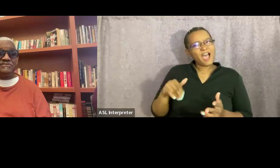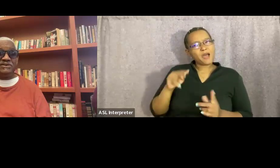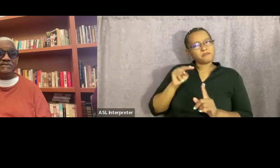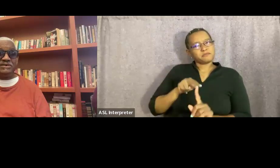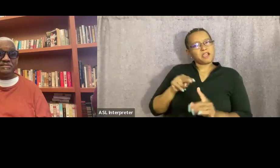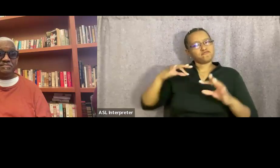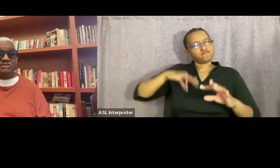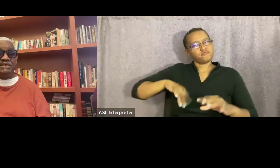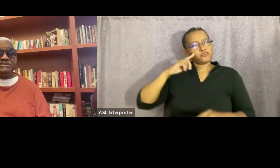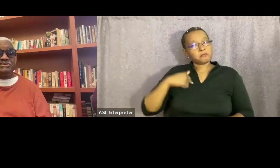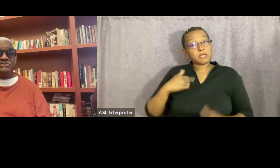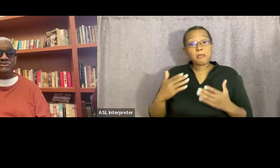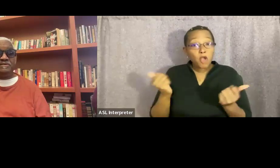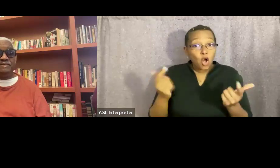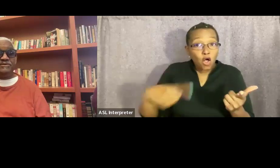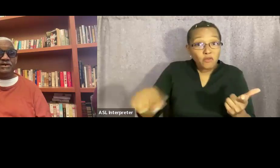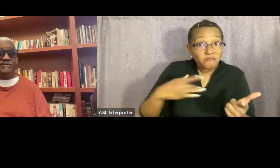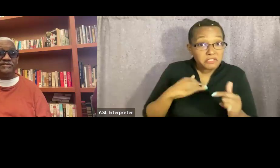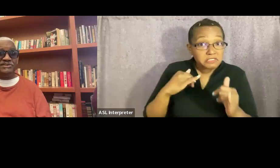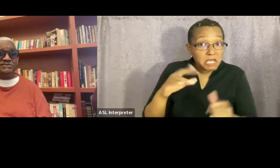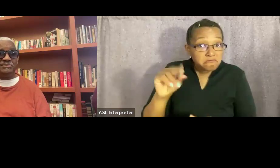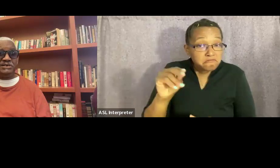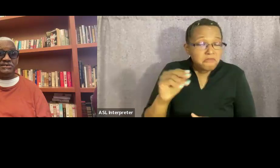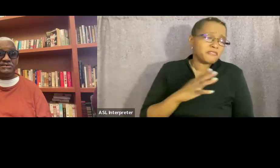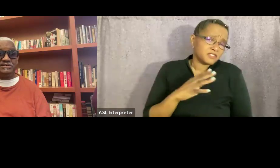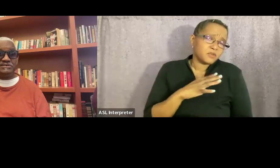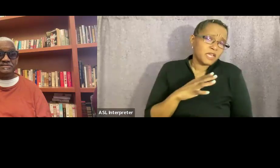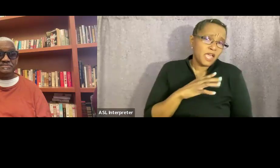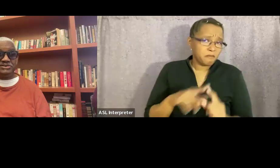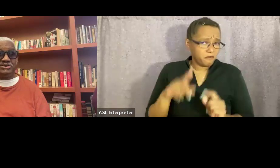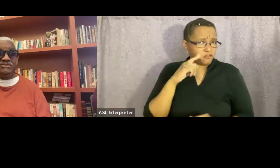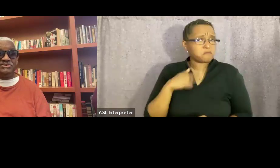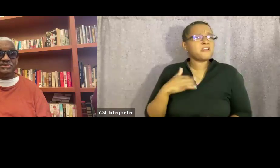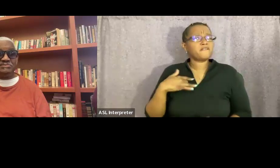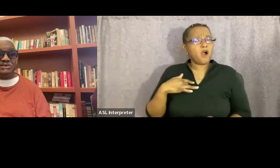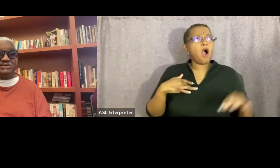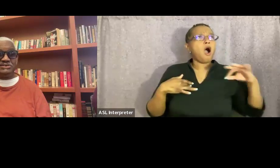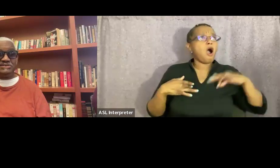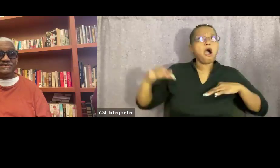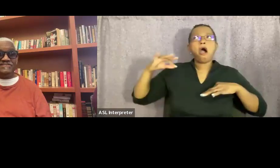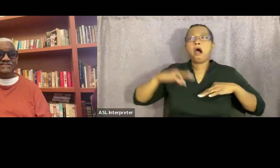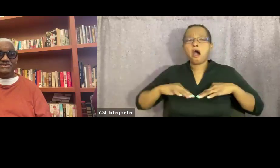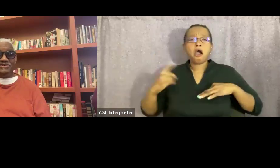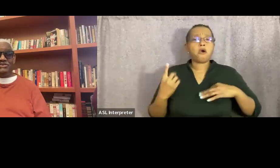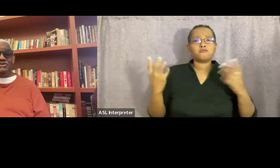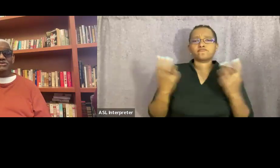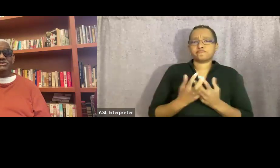that for everyone, but I can tell you I've always hit the mark. Always hit the mark.